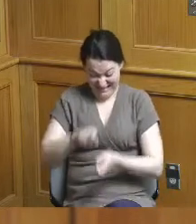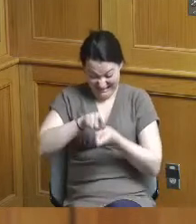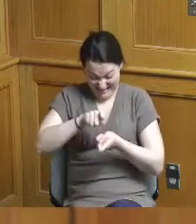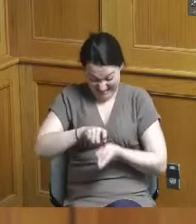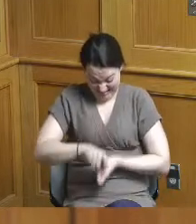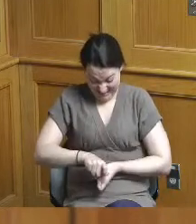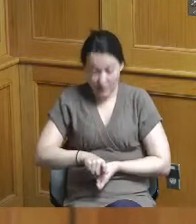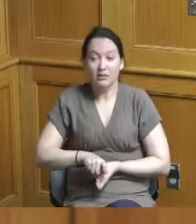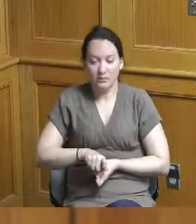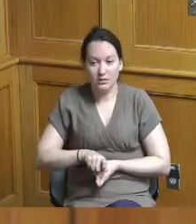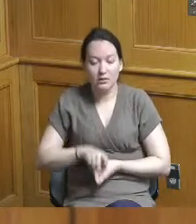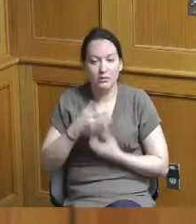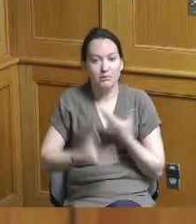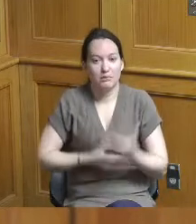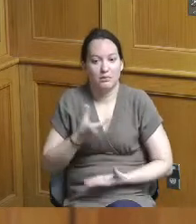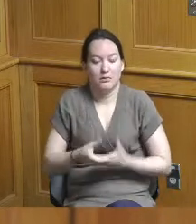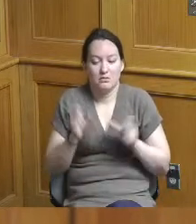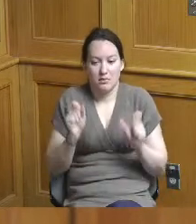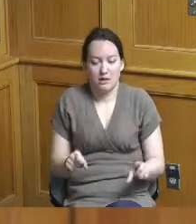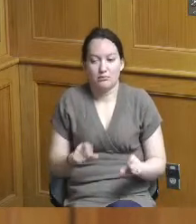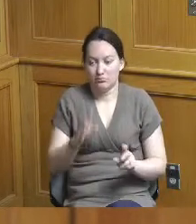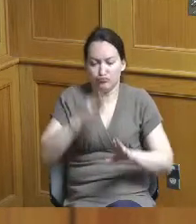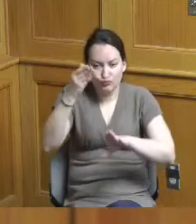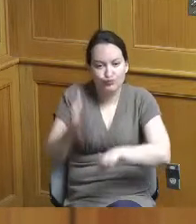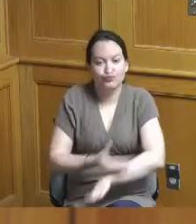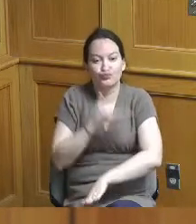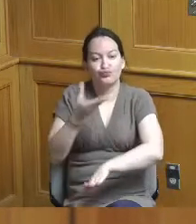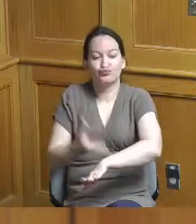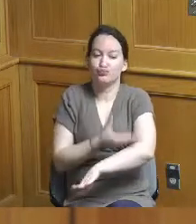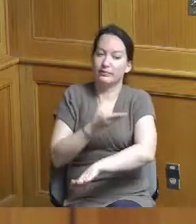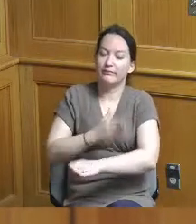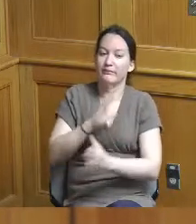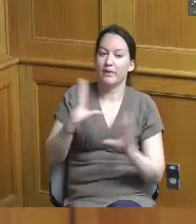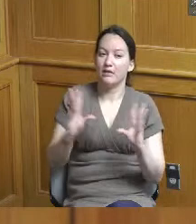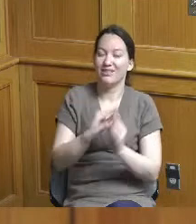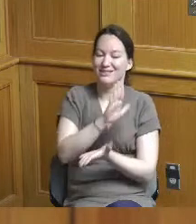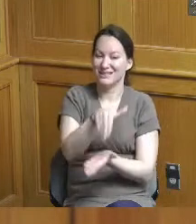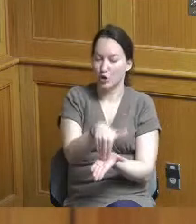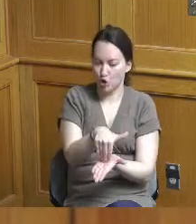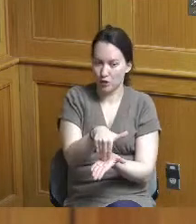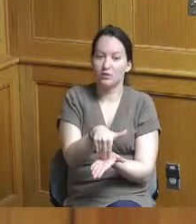forward especially with the renovations with the convention center I think we'll have a